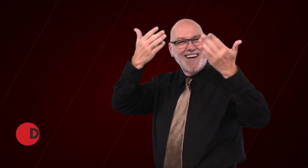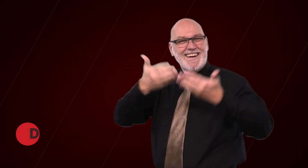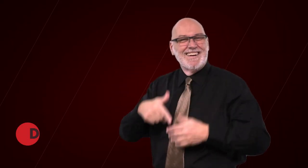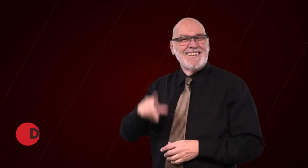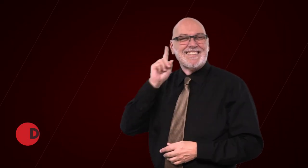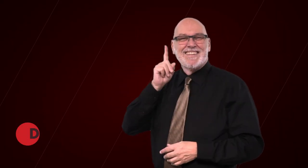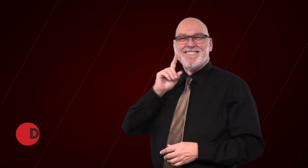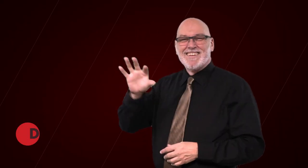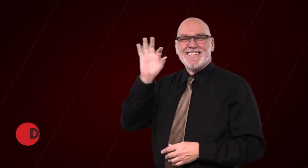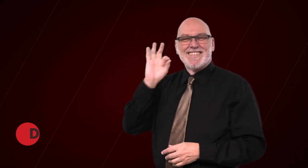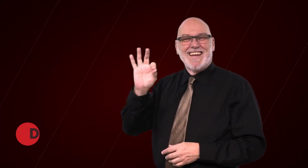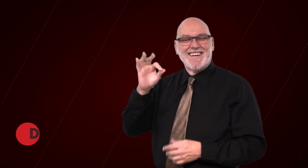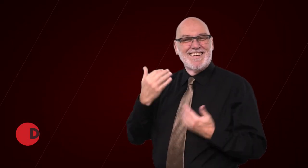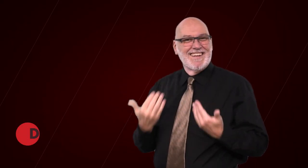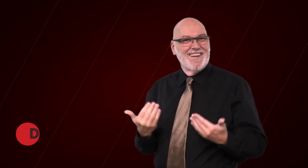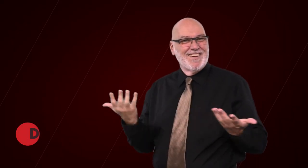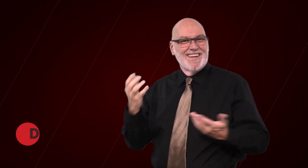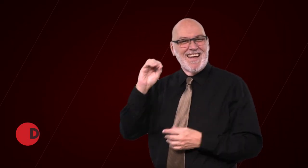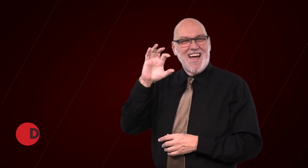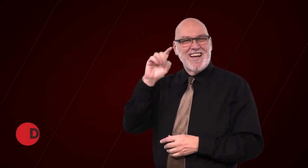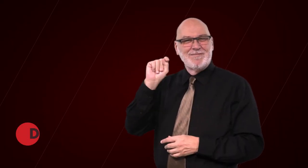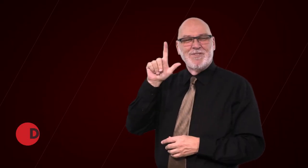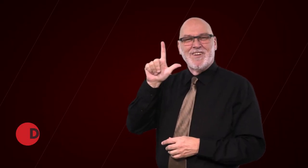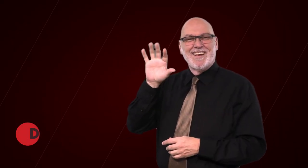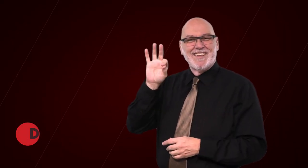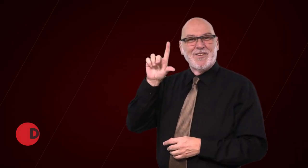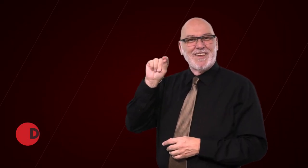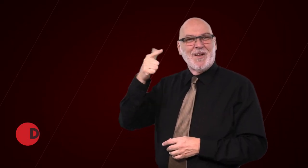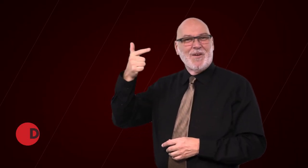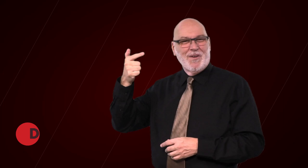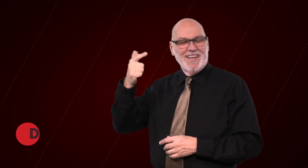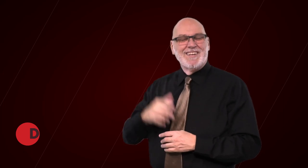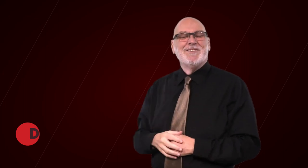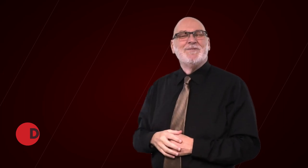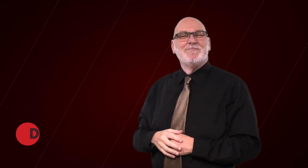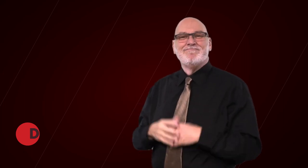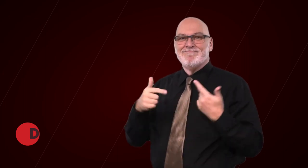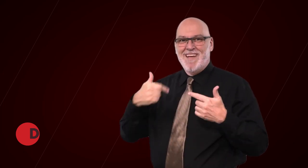[Anselmo]: Hello! This is DeafDots, 29 October 2021.